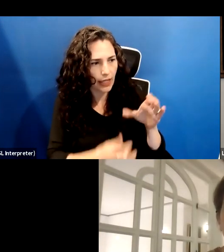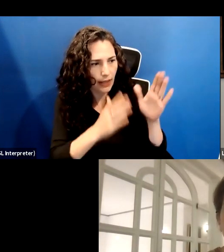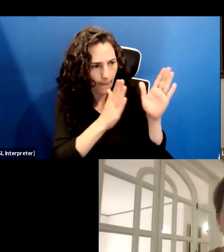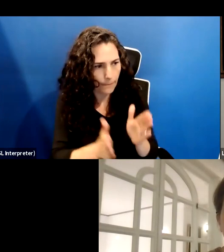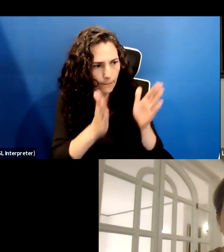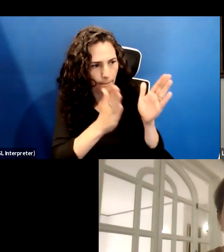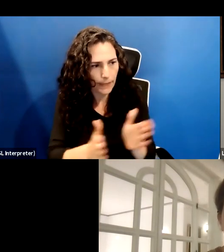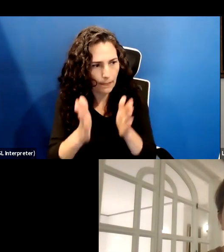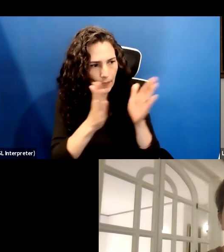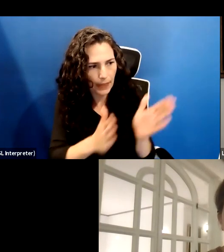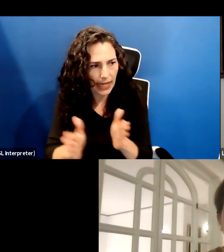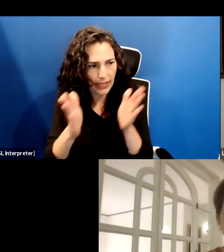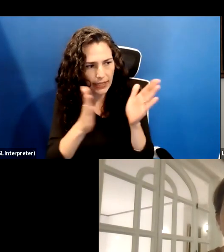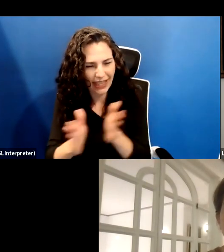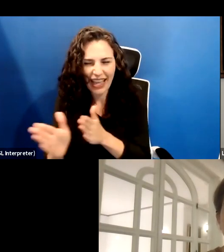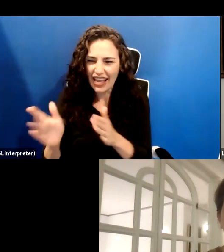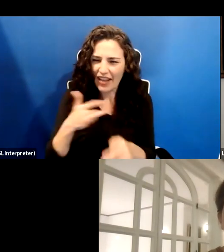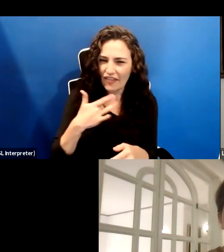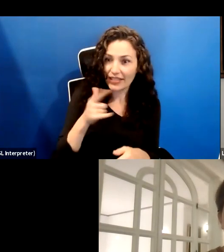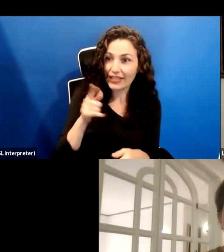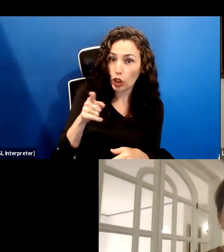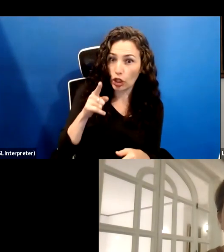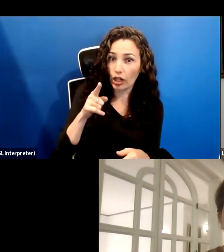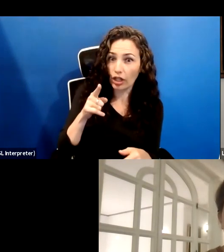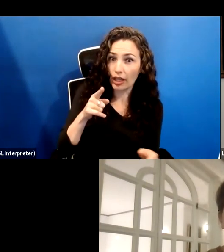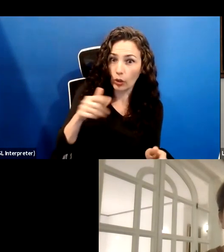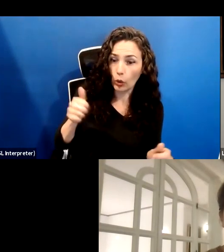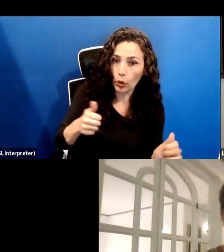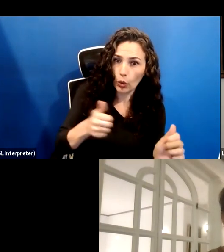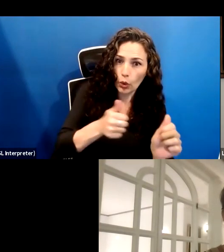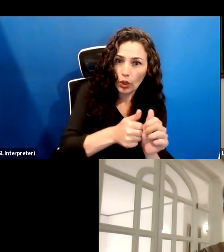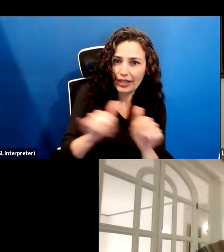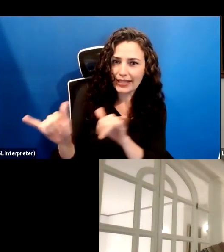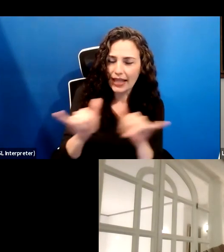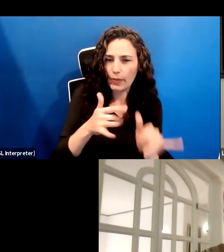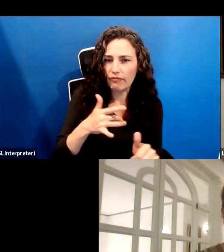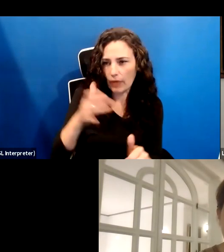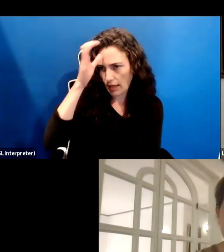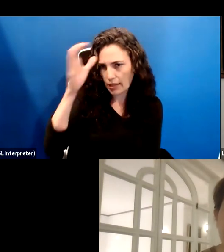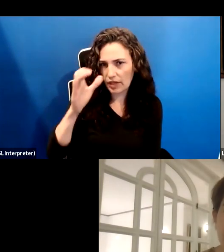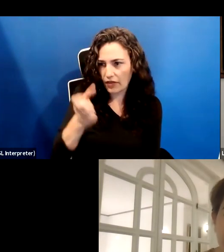In a way, I mean, the way it's paced, I think that's what's so brilliant about it because it pulls you in and that way.